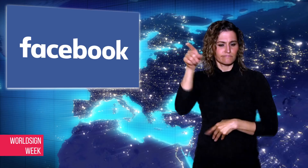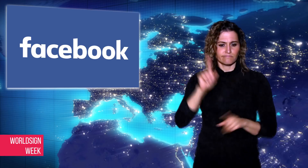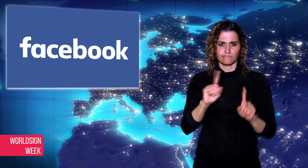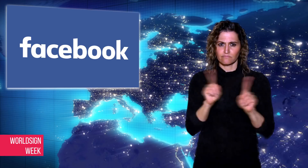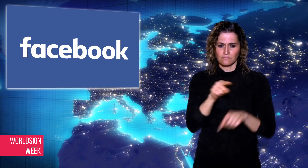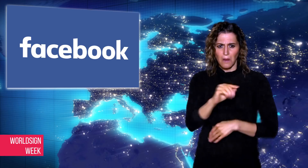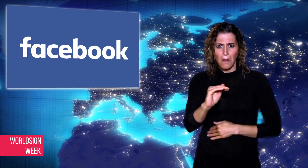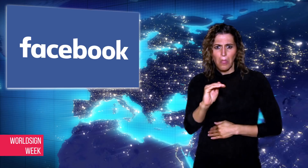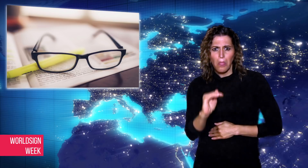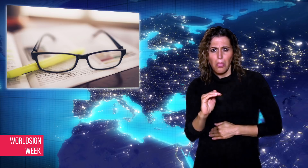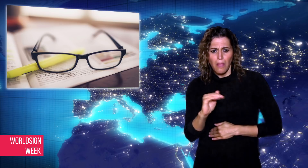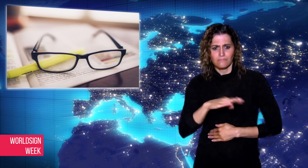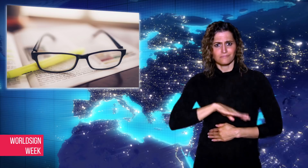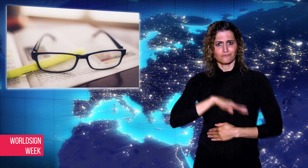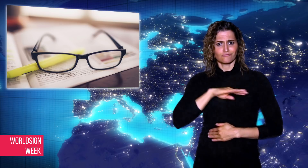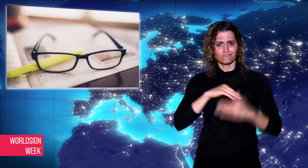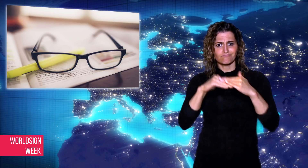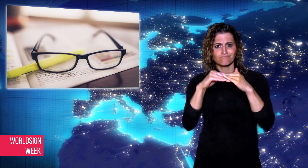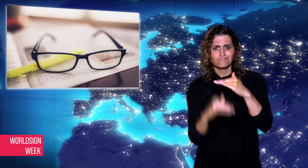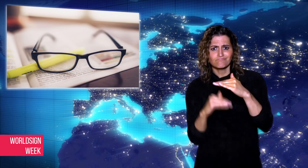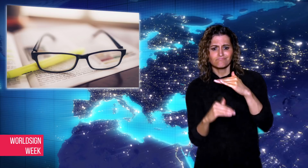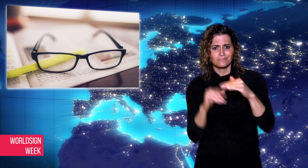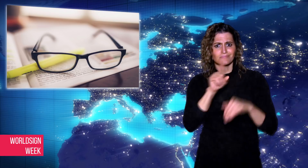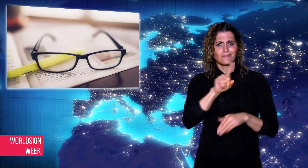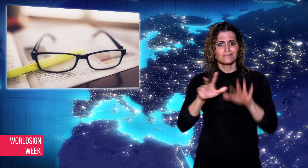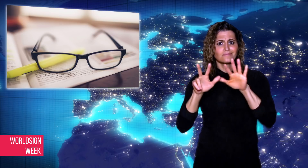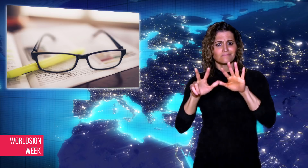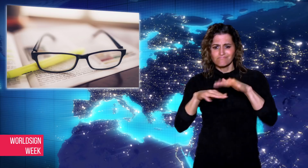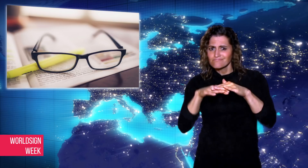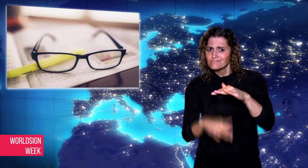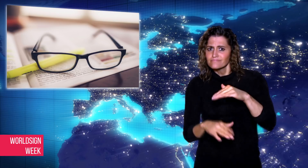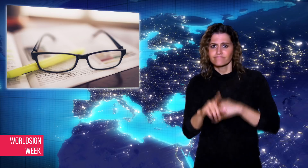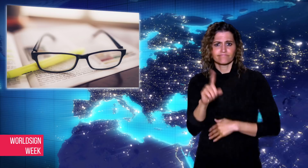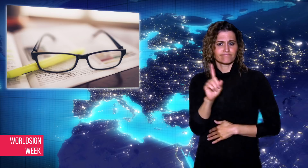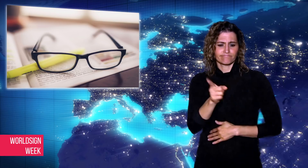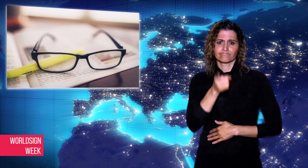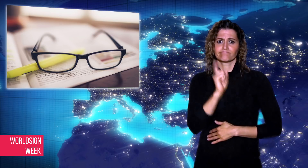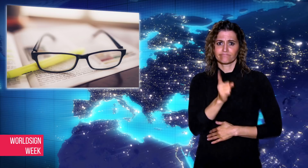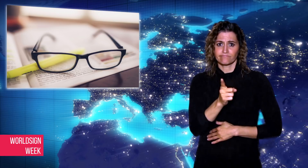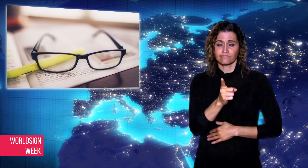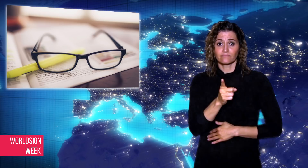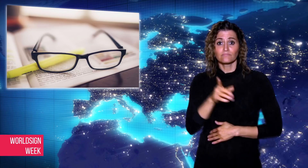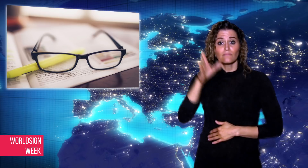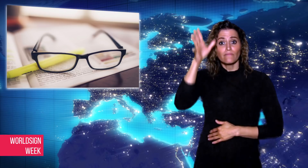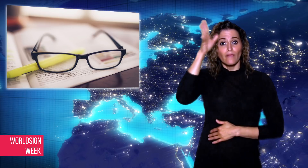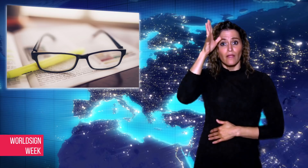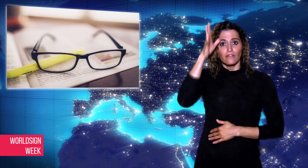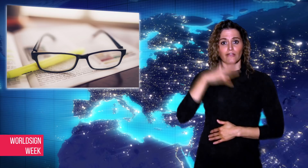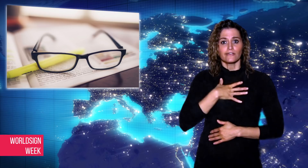abandonment of a child and will be